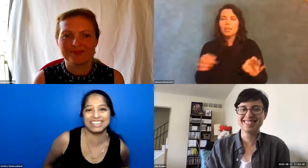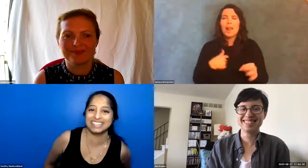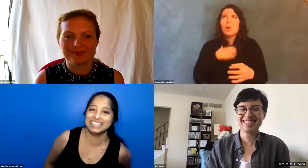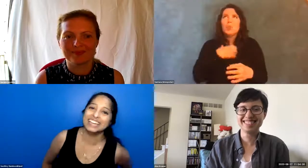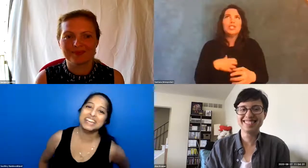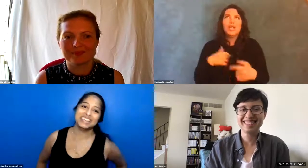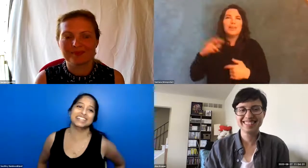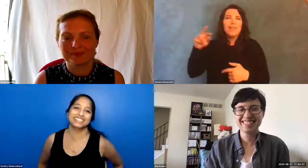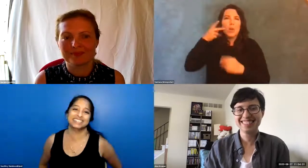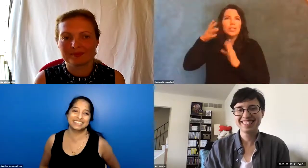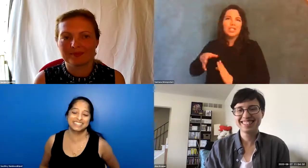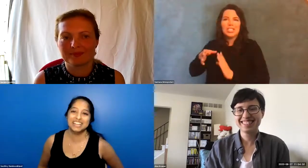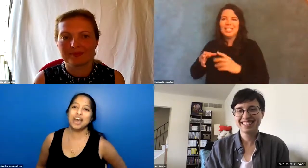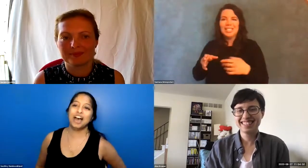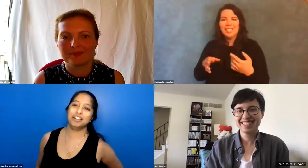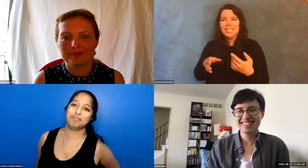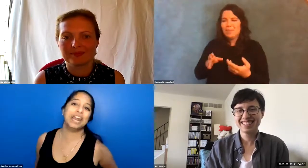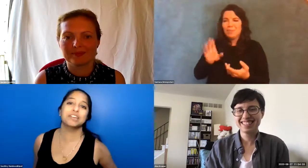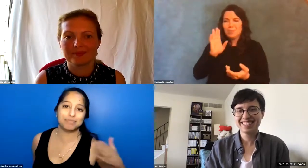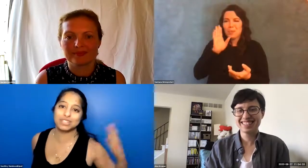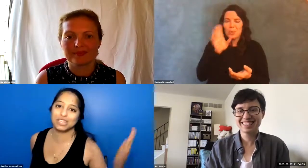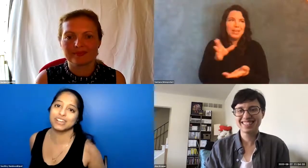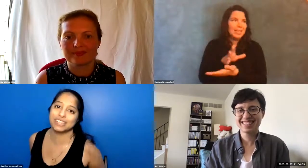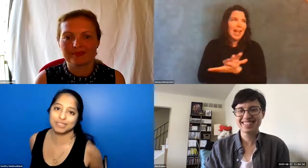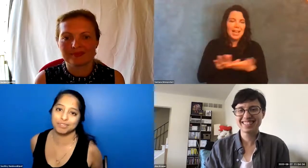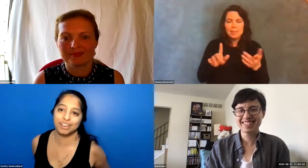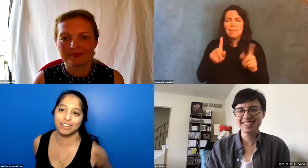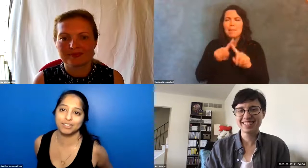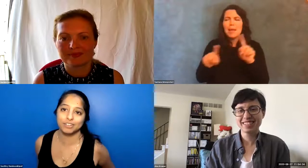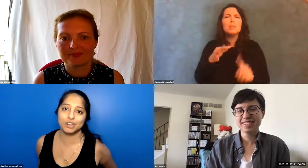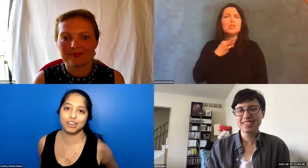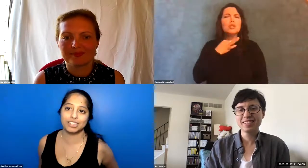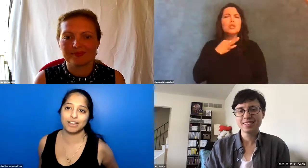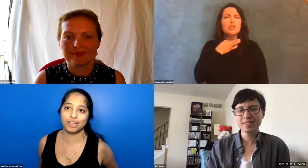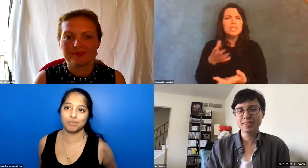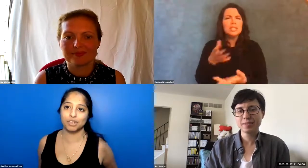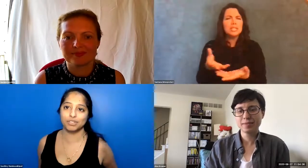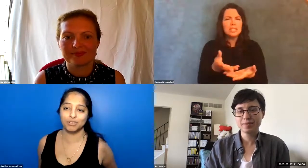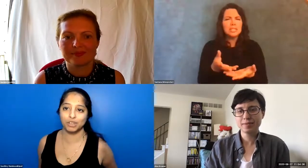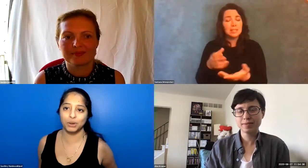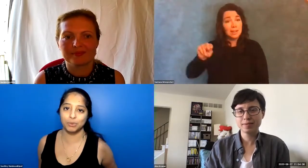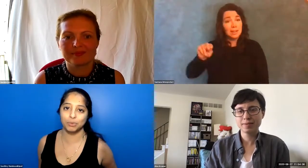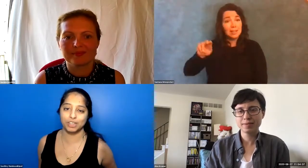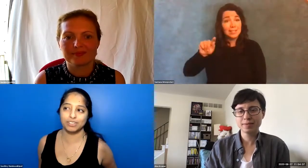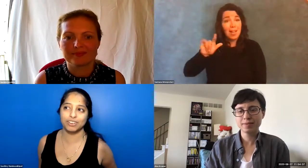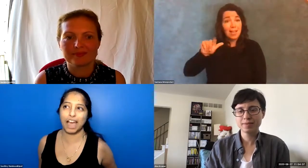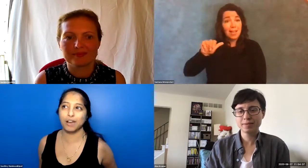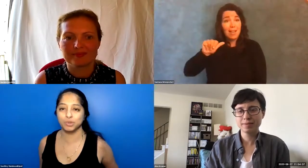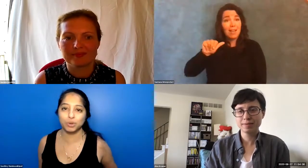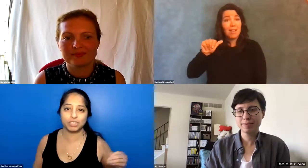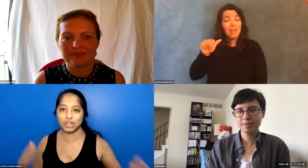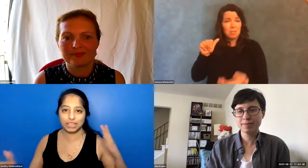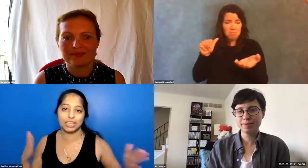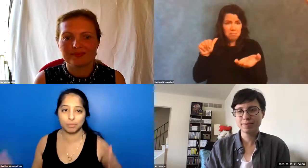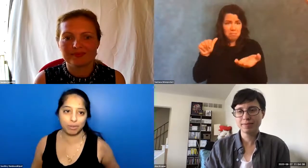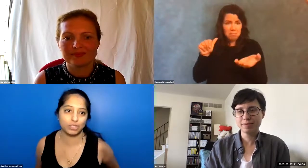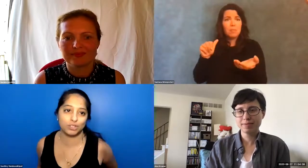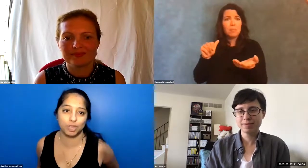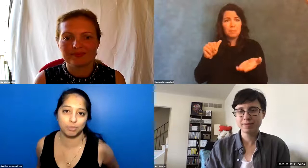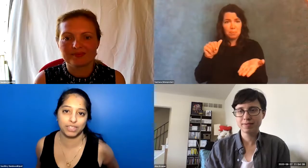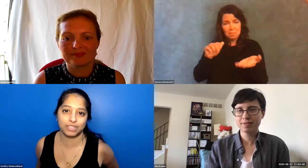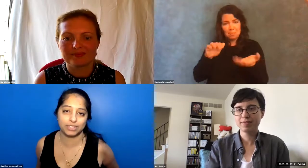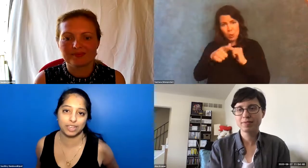because -- anyways I'm just curious Natalia, how you started thinking about this token-based